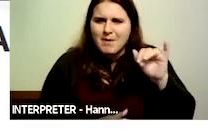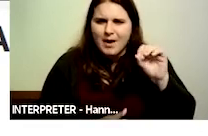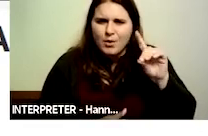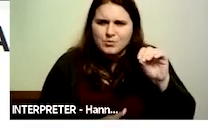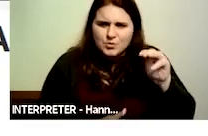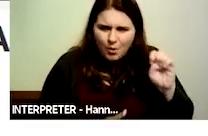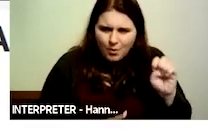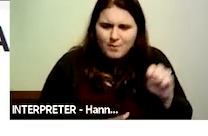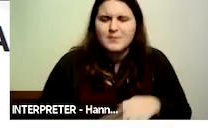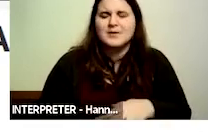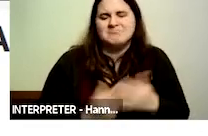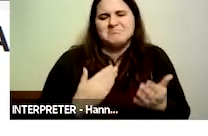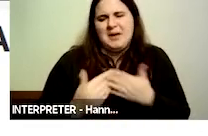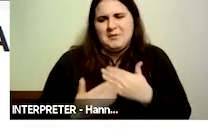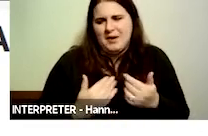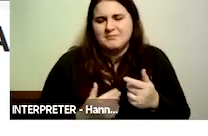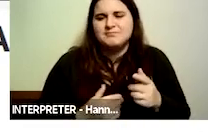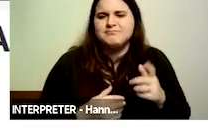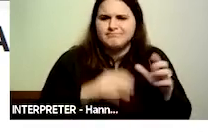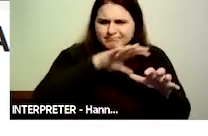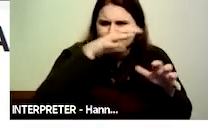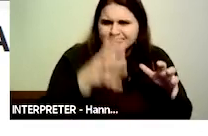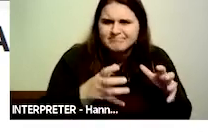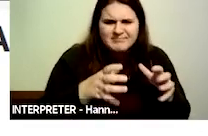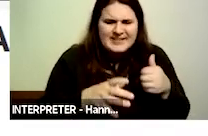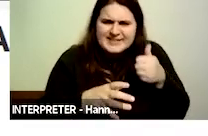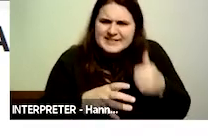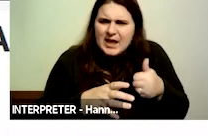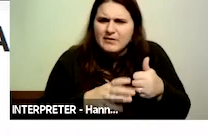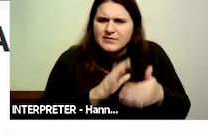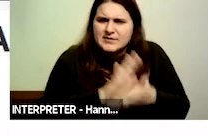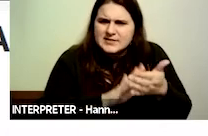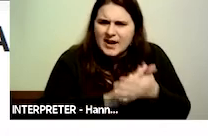part we're talking about. But the idea was that you would have a self sustaining environment.